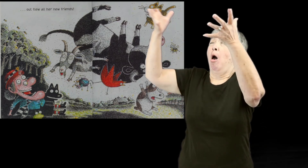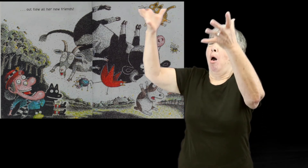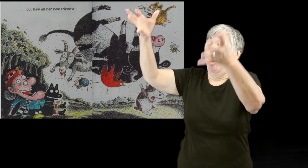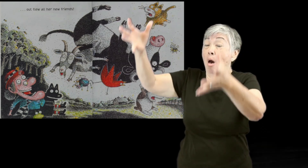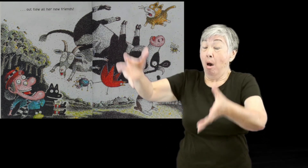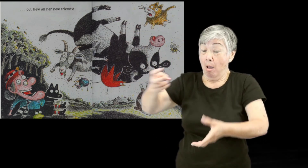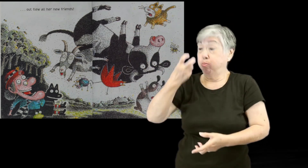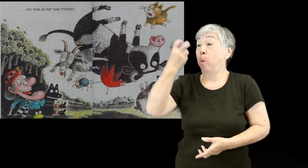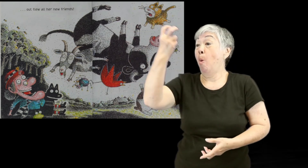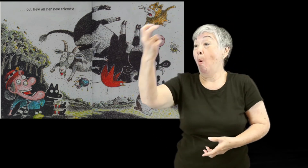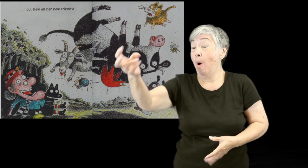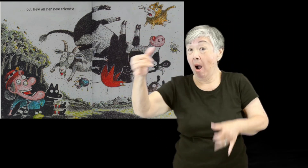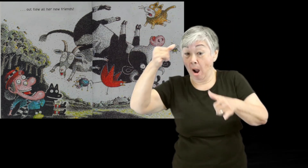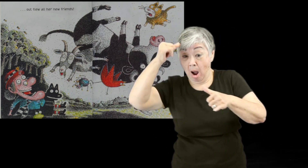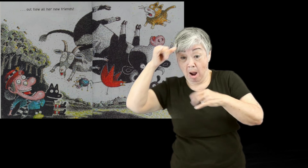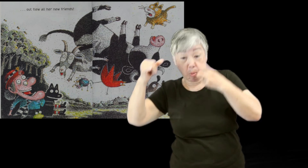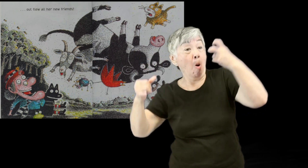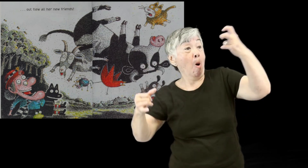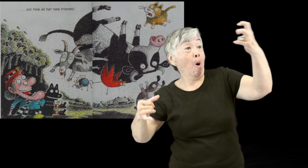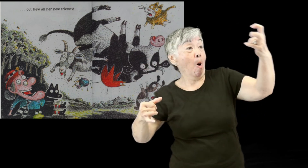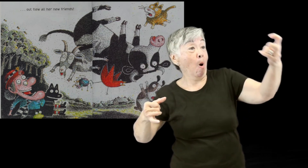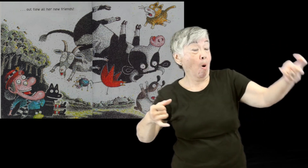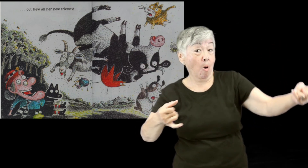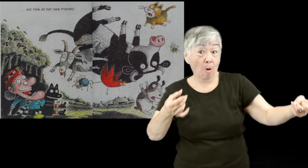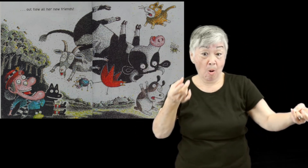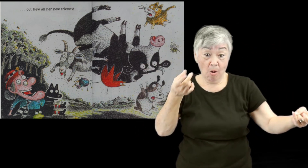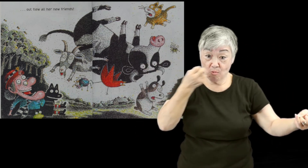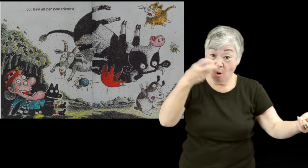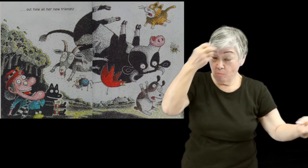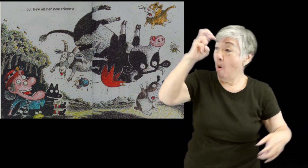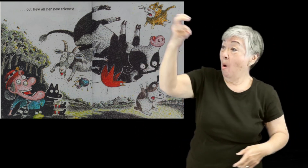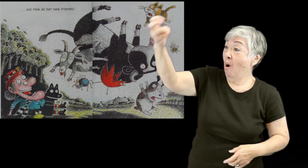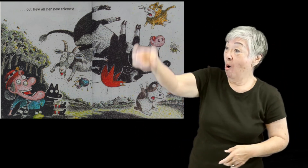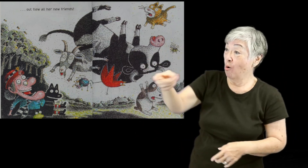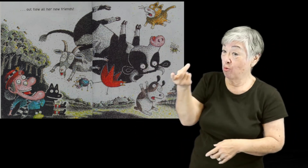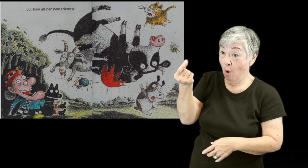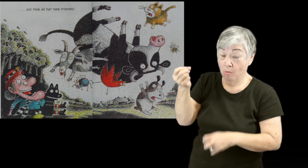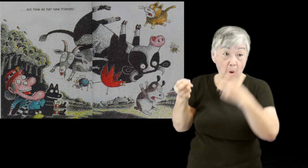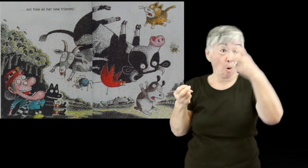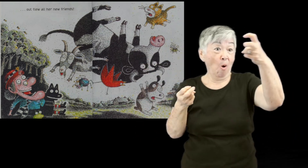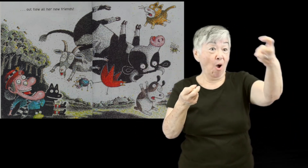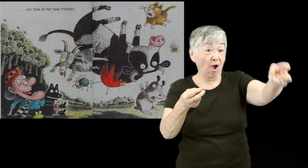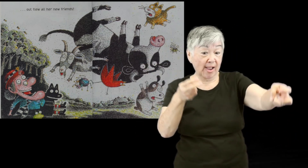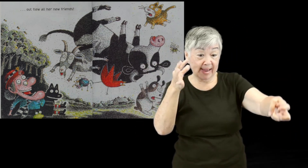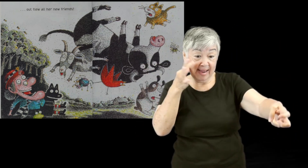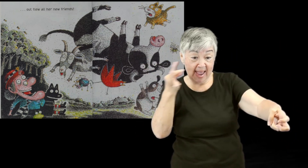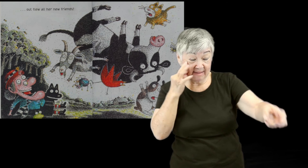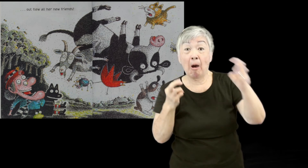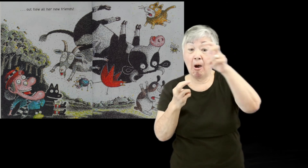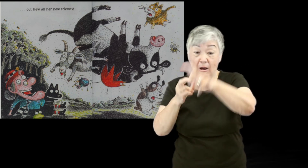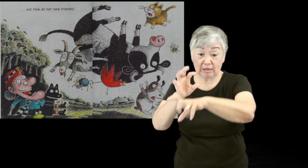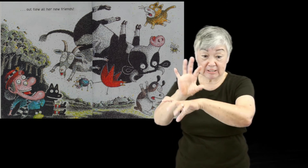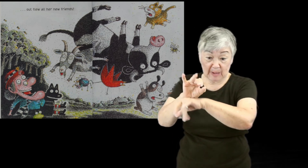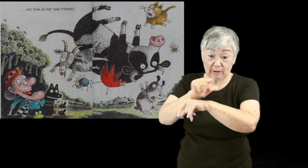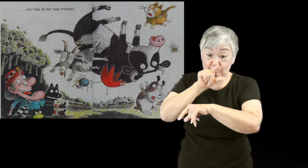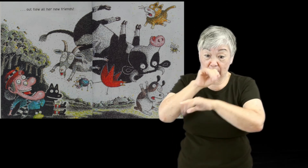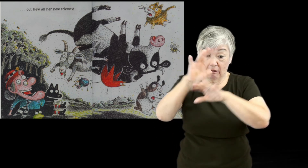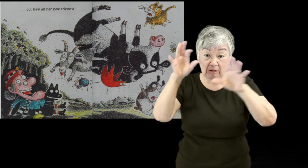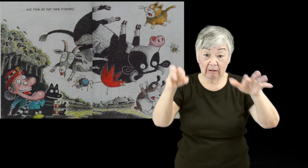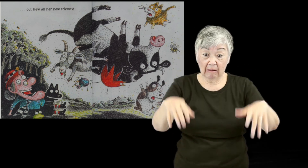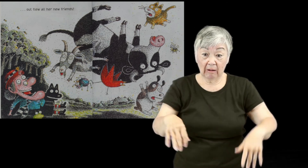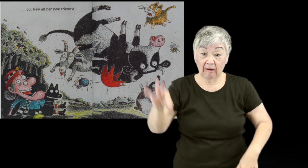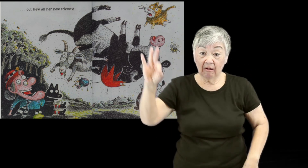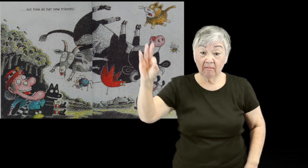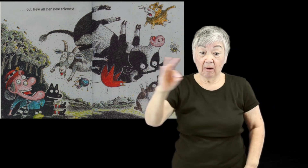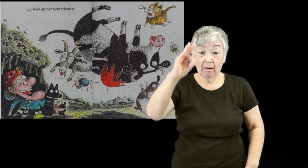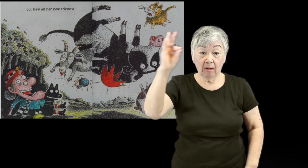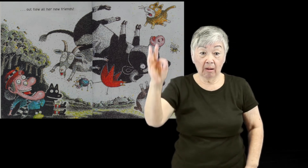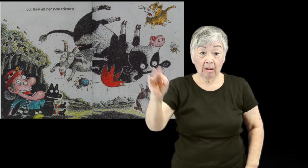Out flew all all her friends – the cow, the goat, the dog, the cat, the spider, the bird, the fly.